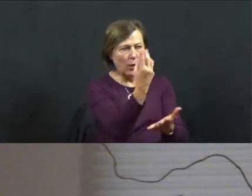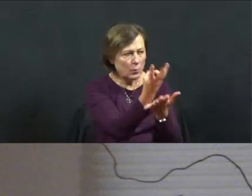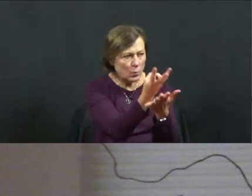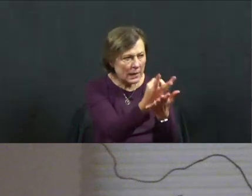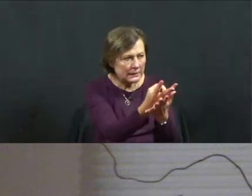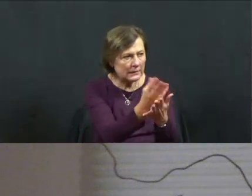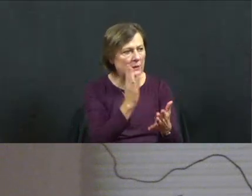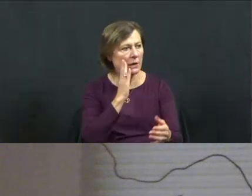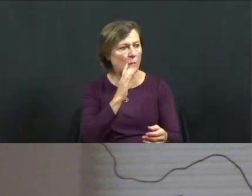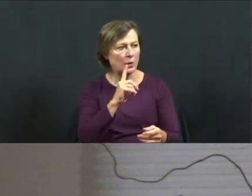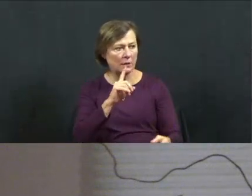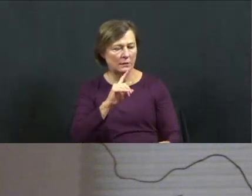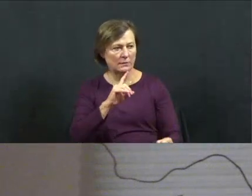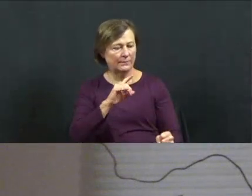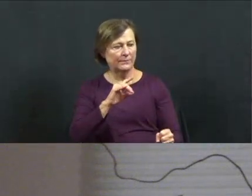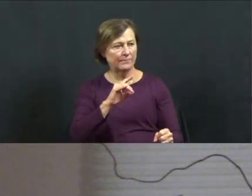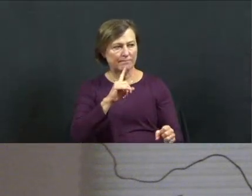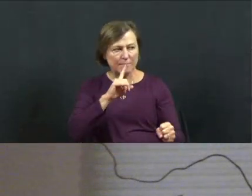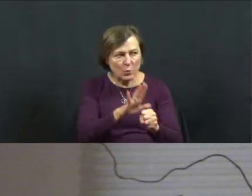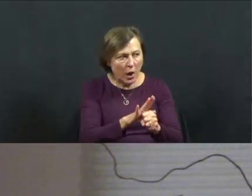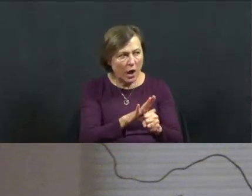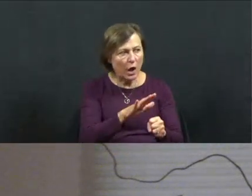swear that you are worthy of succeeding, where all